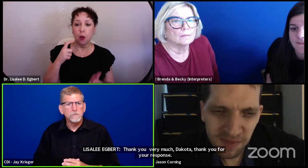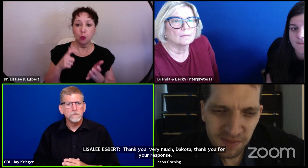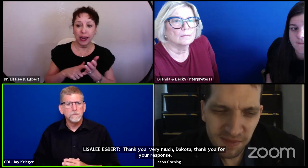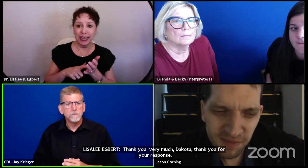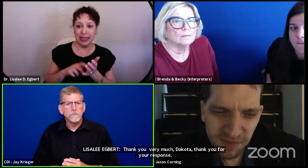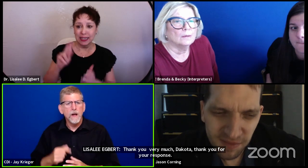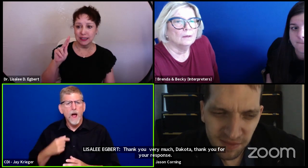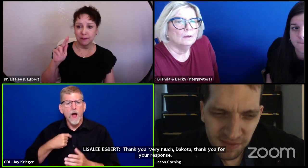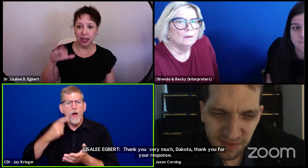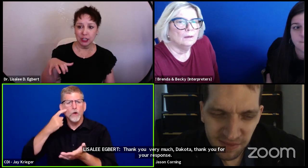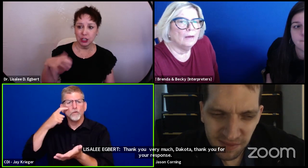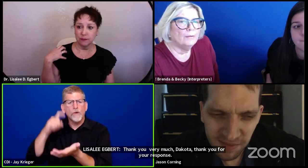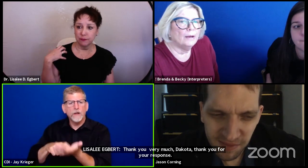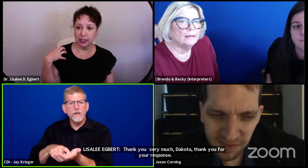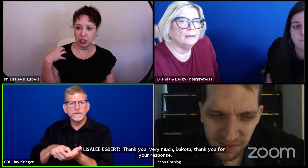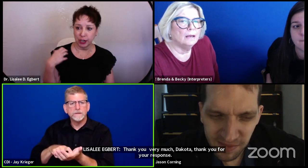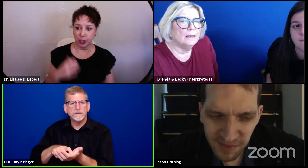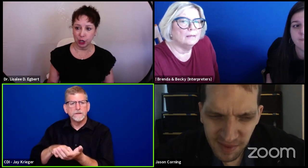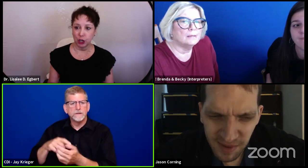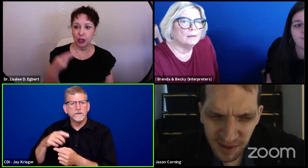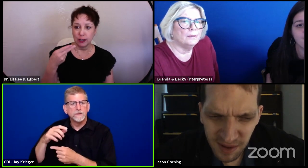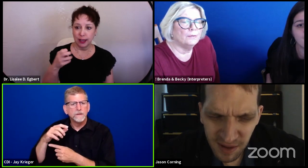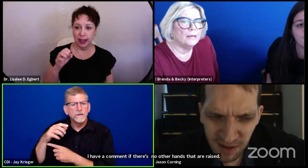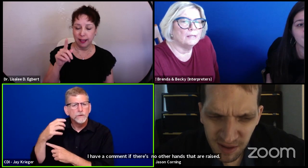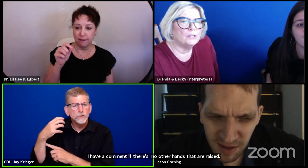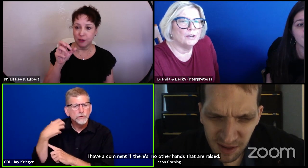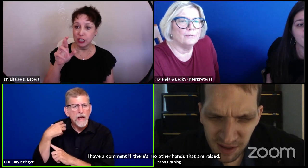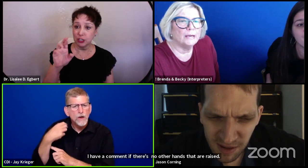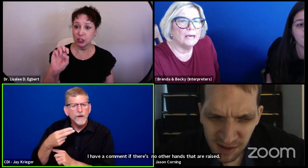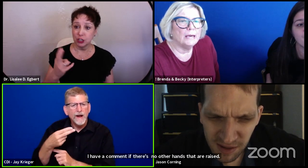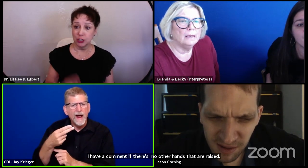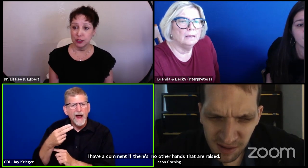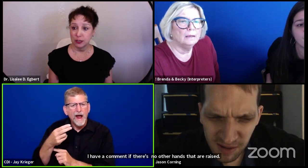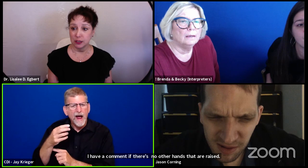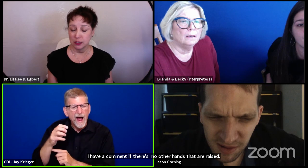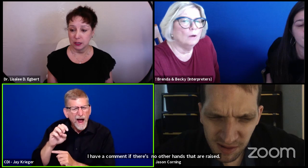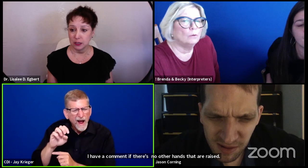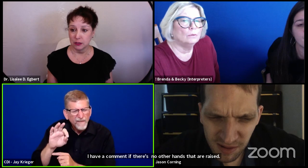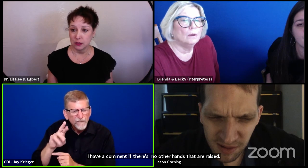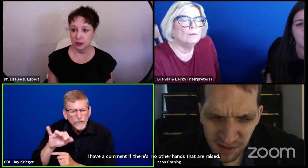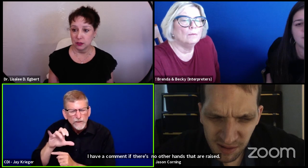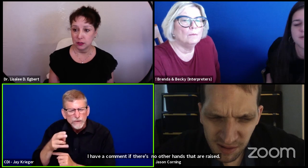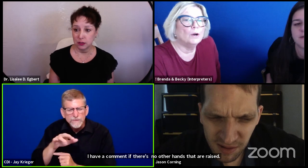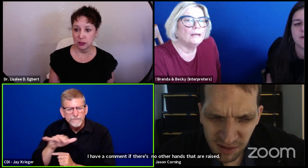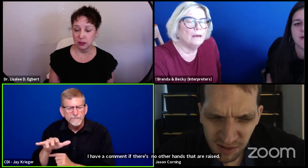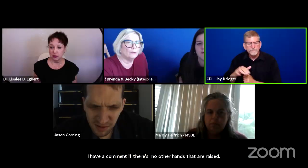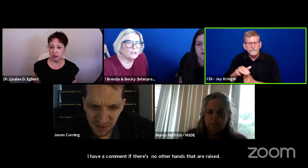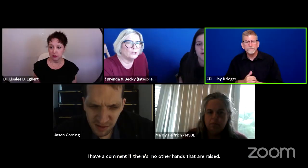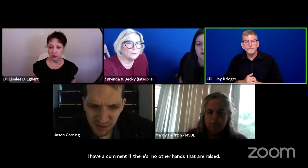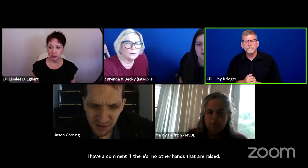I recognize the vice chair Marny Helfrich.